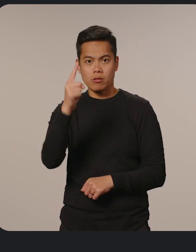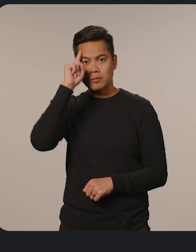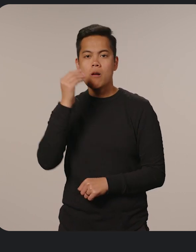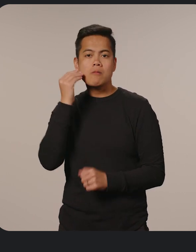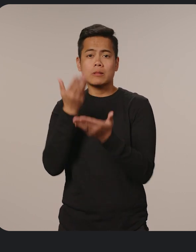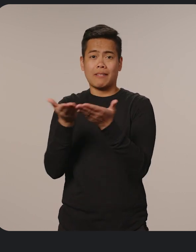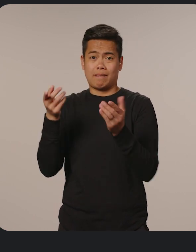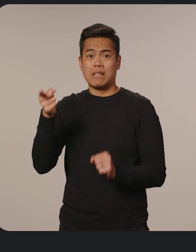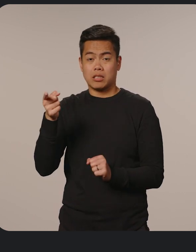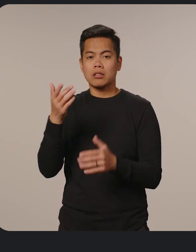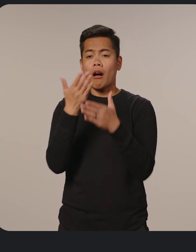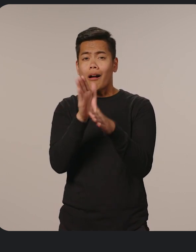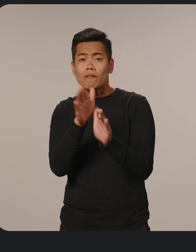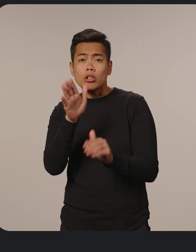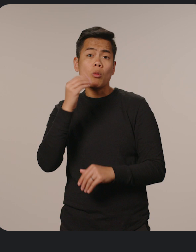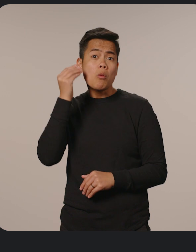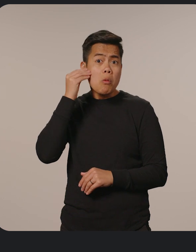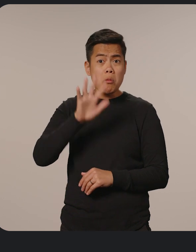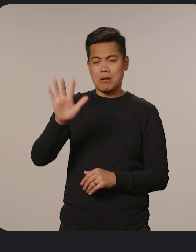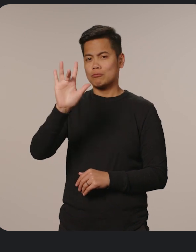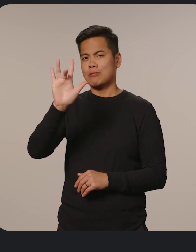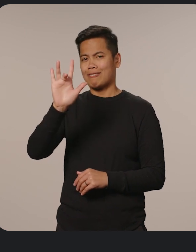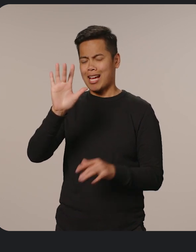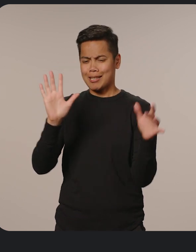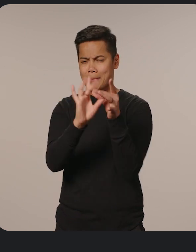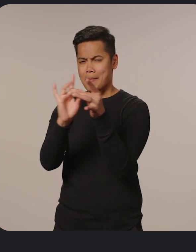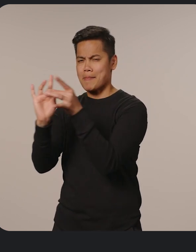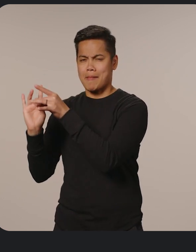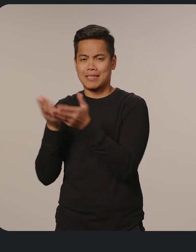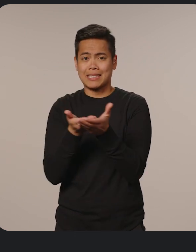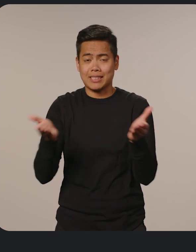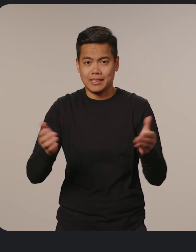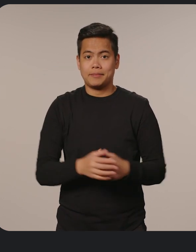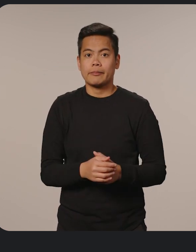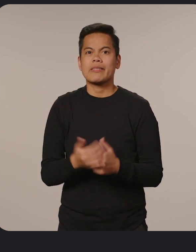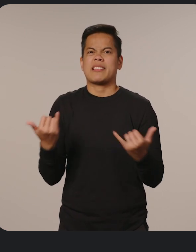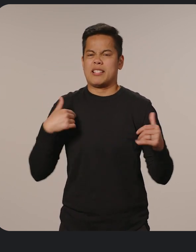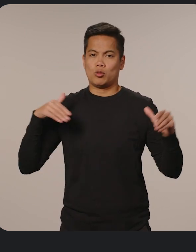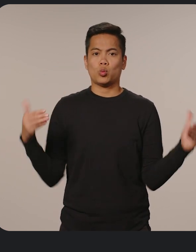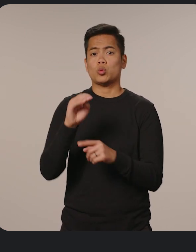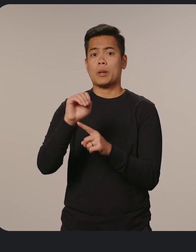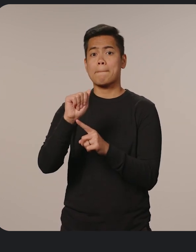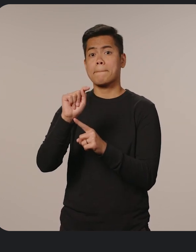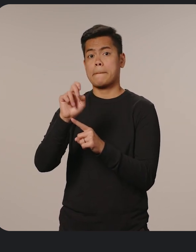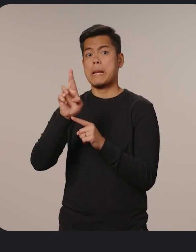And the average household now has over 25 connected devices. The introduction of Matter, the latest smart home standard,